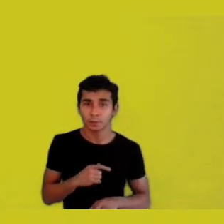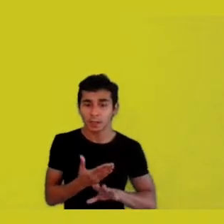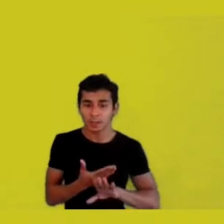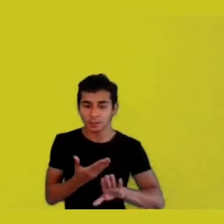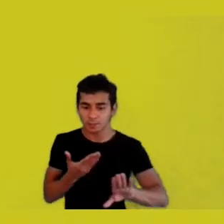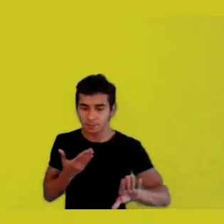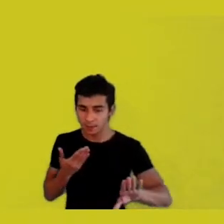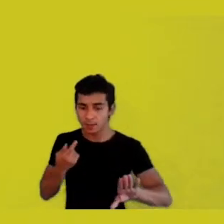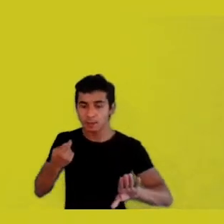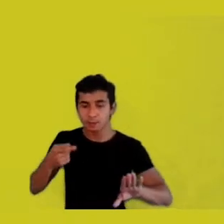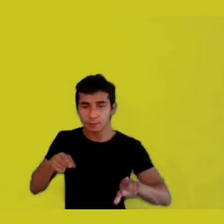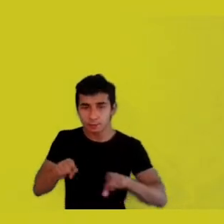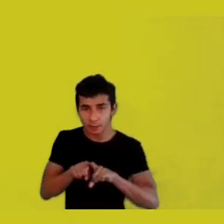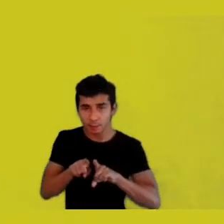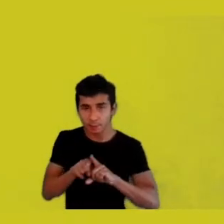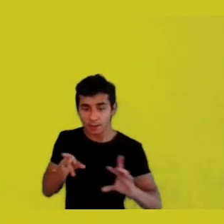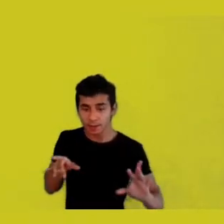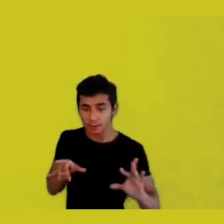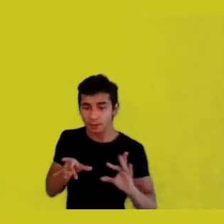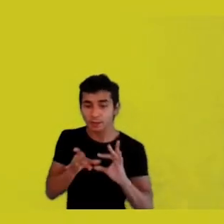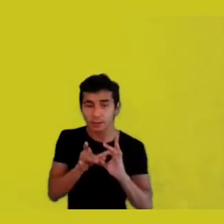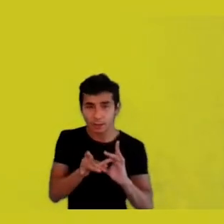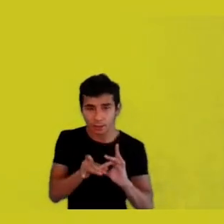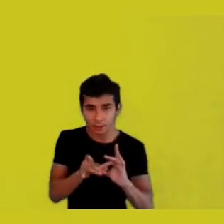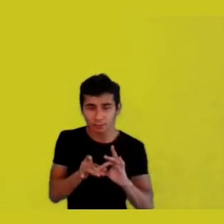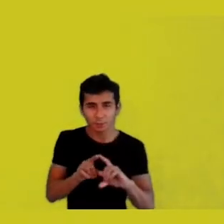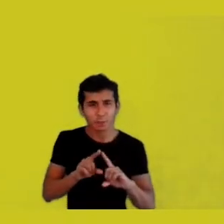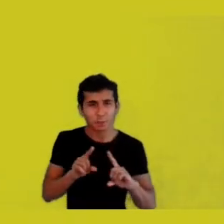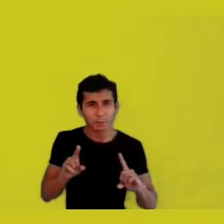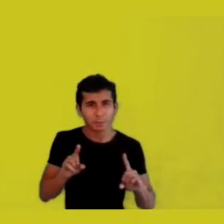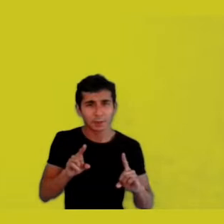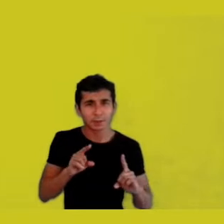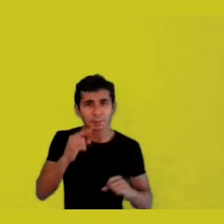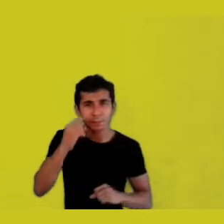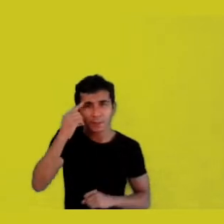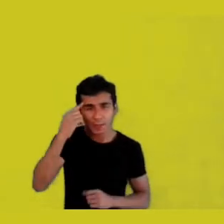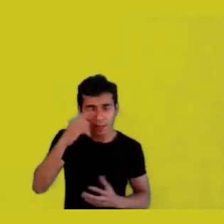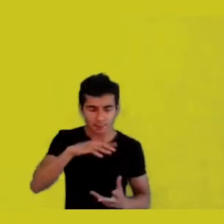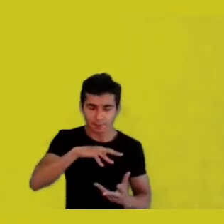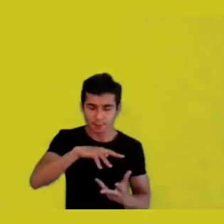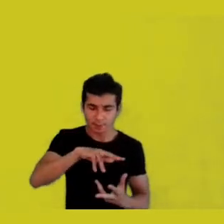But the idea of connection seems to come with a kind of...